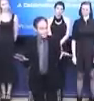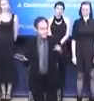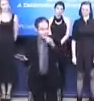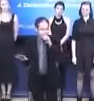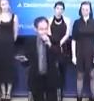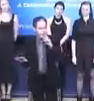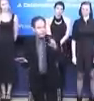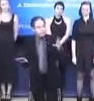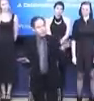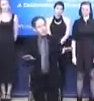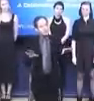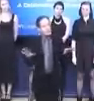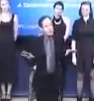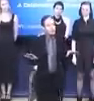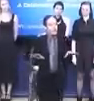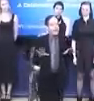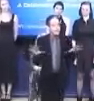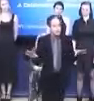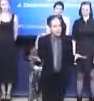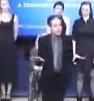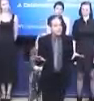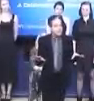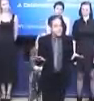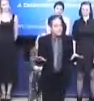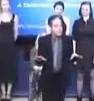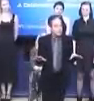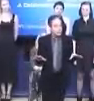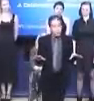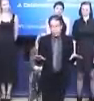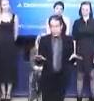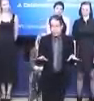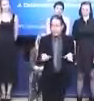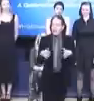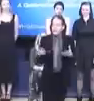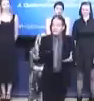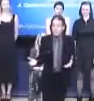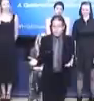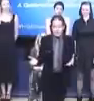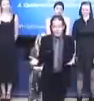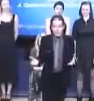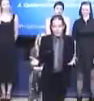A time when boys and girls are not to attend the same school. Not allowed to be seen together.